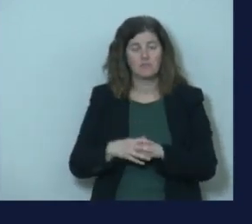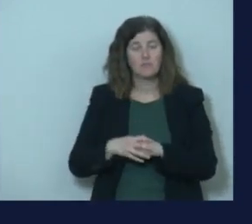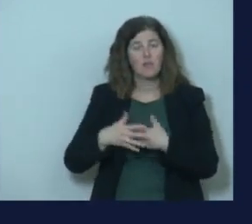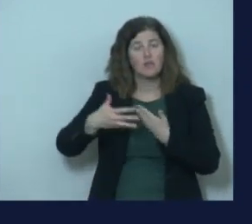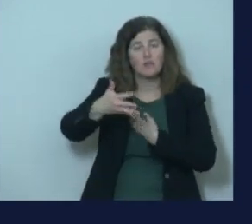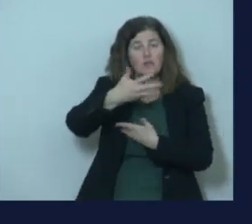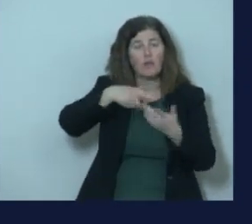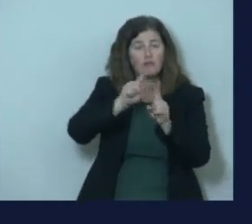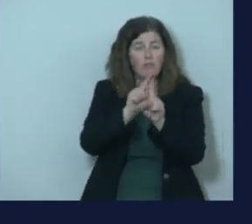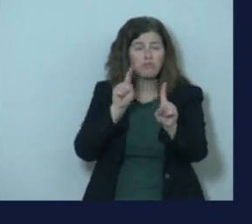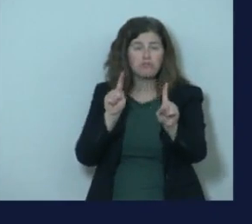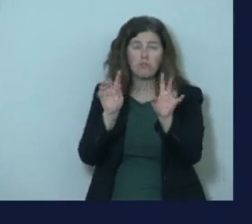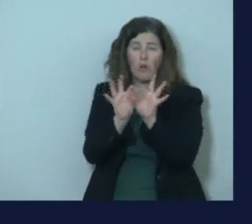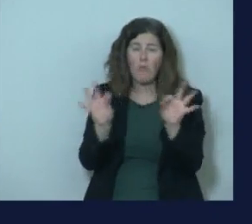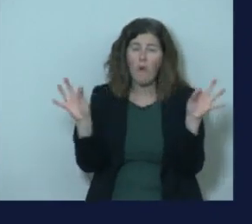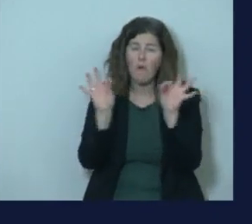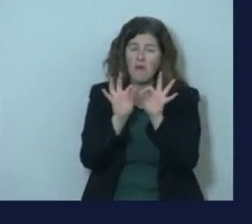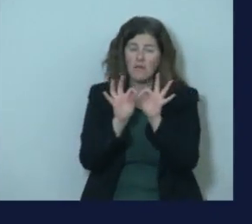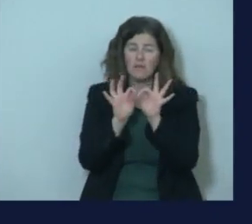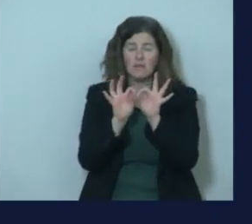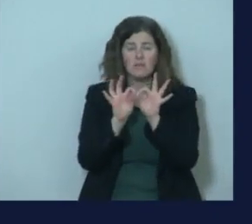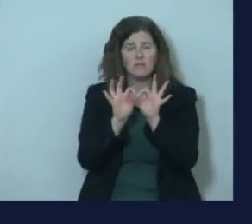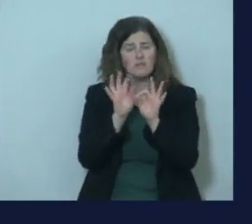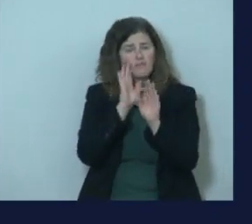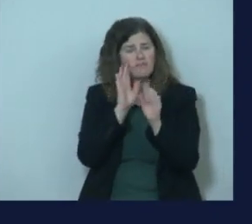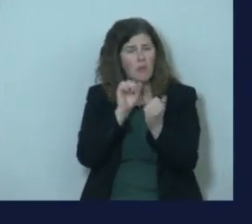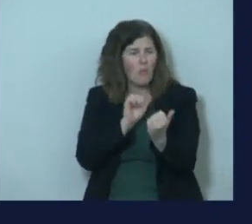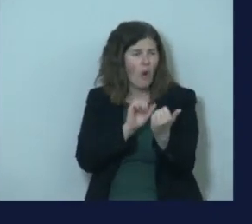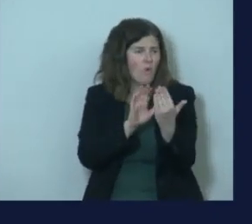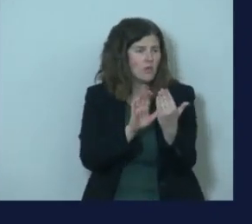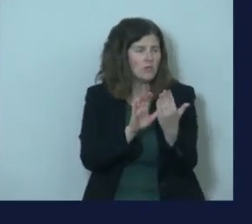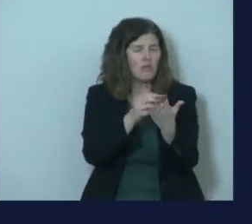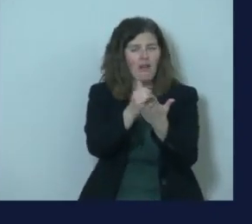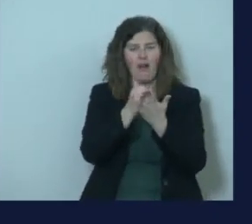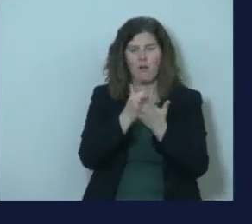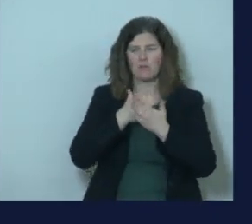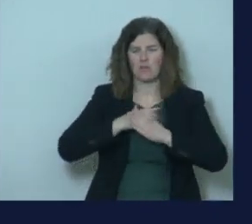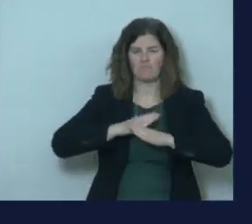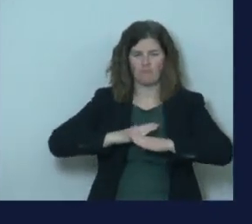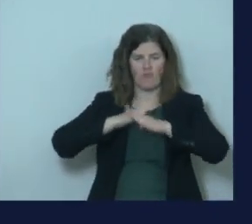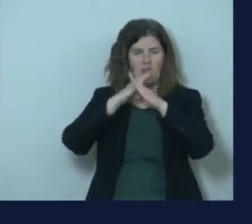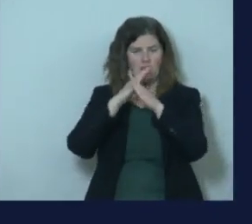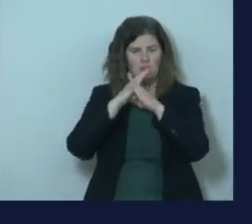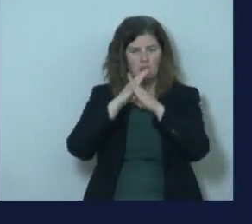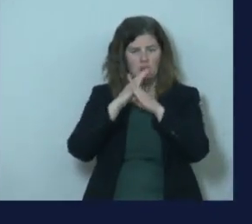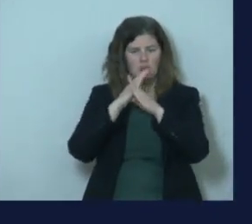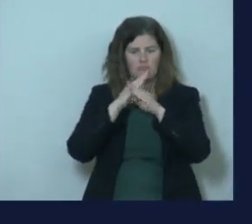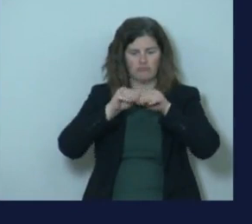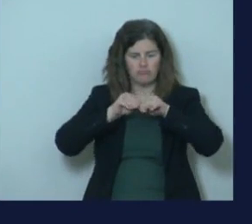WE ARE ABOUT 11 FEET APART, BUT WELL BEYOND THE SIX FEET.